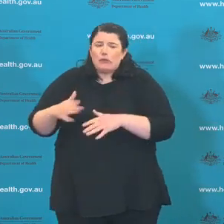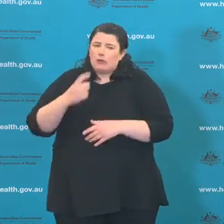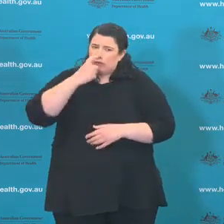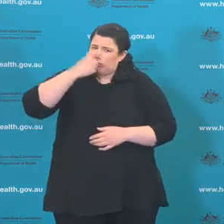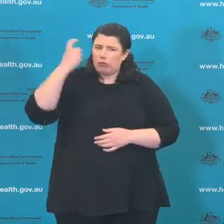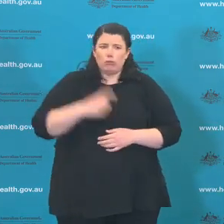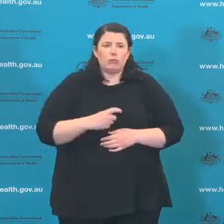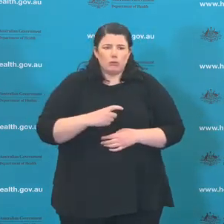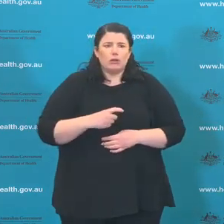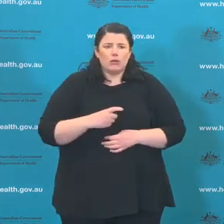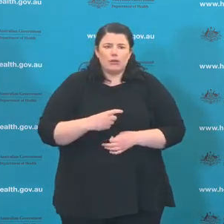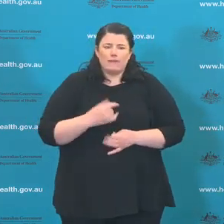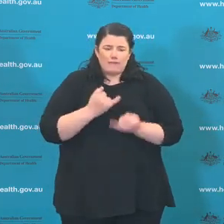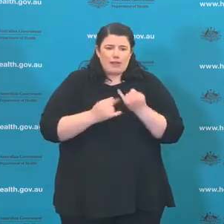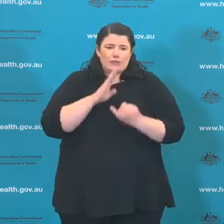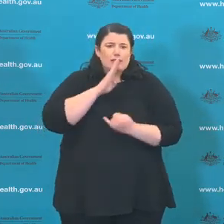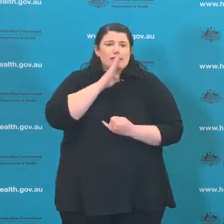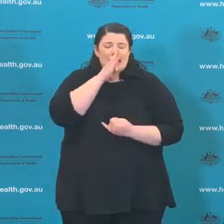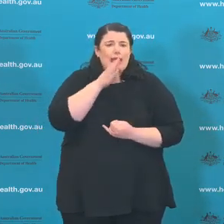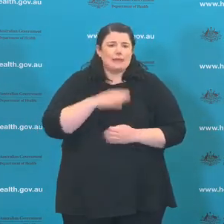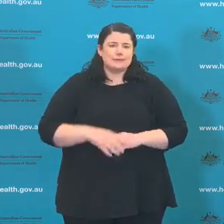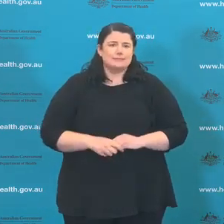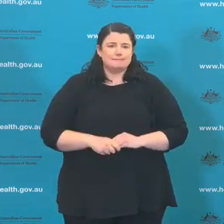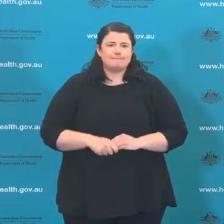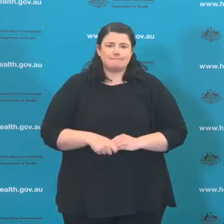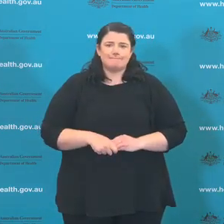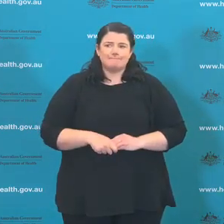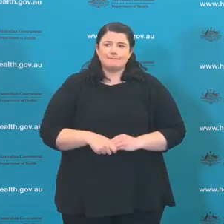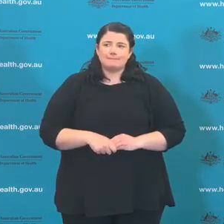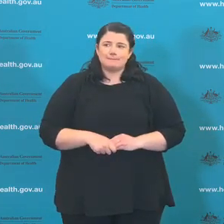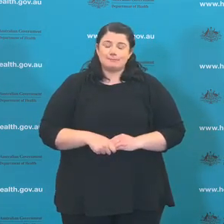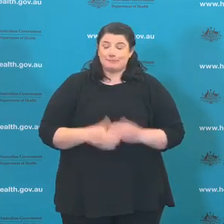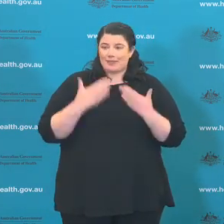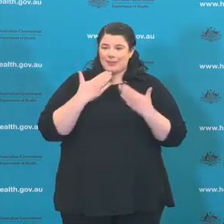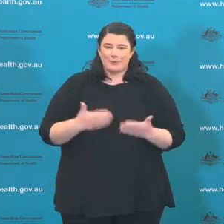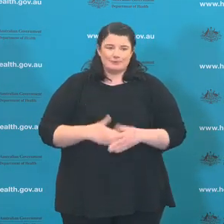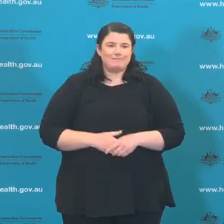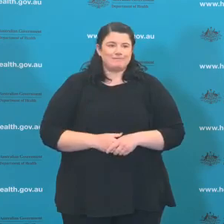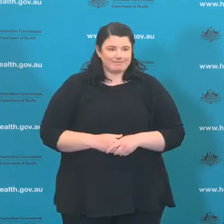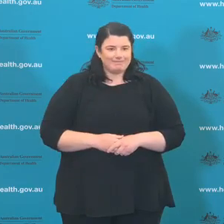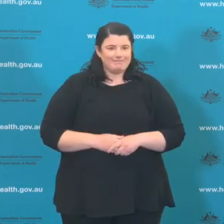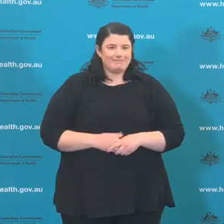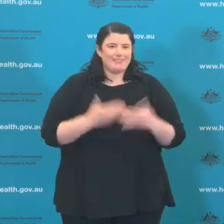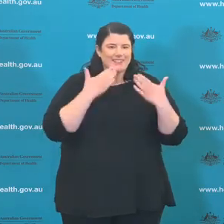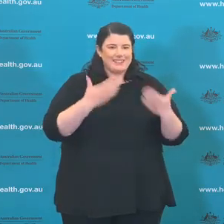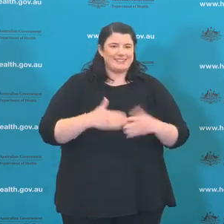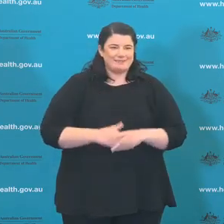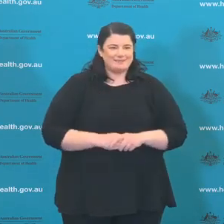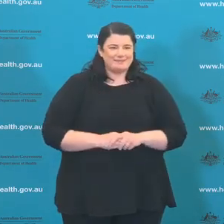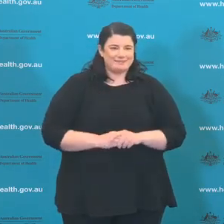all the people in Brazil of that difficulty. Thank you.